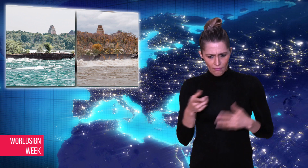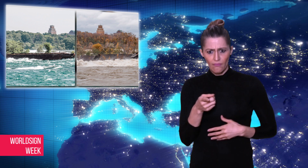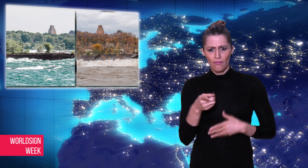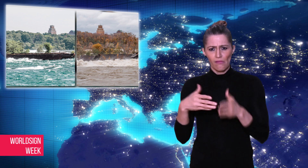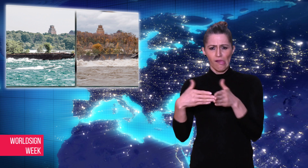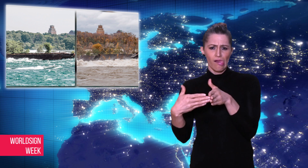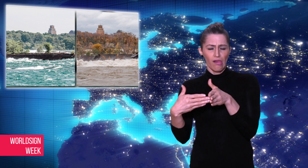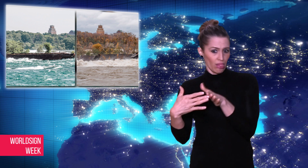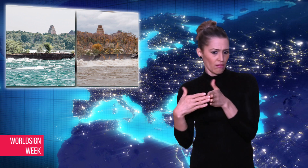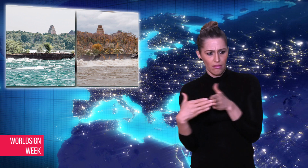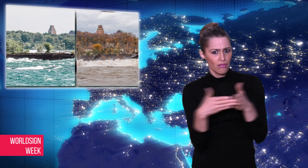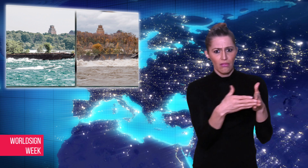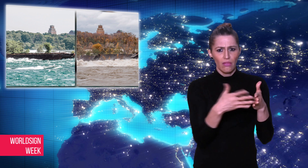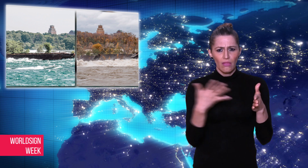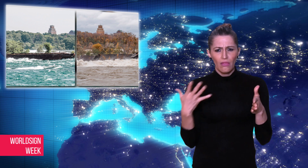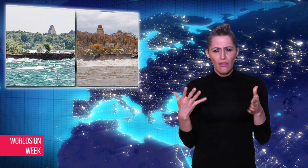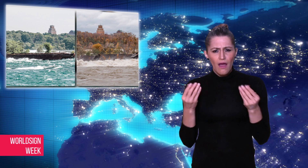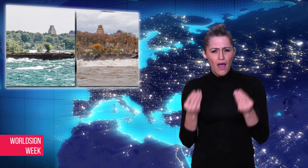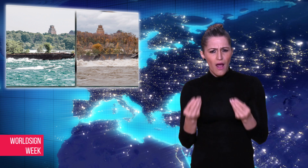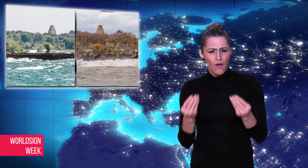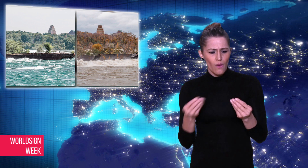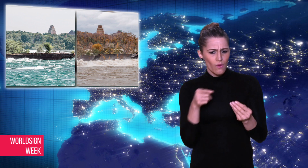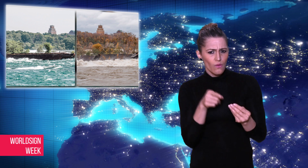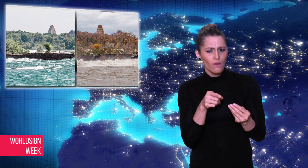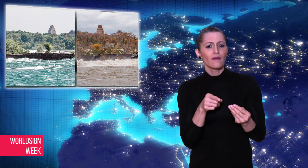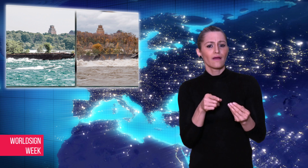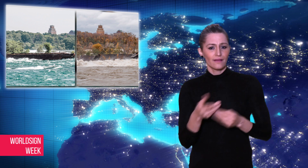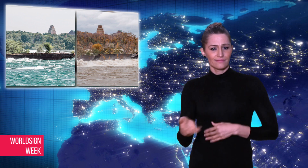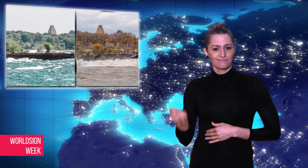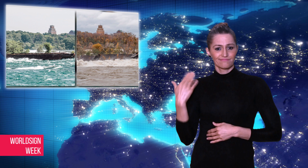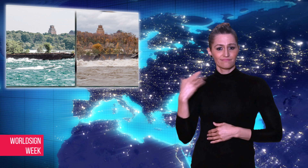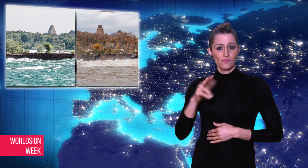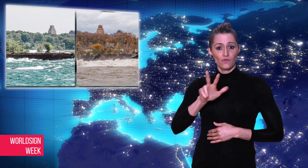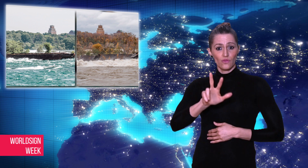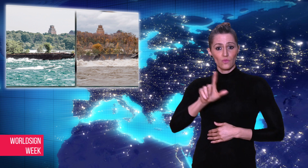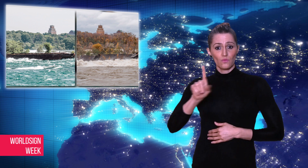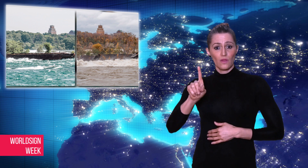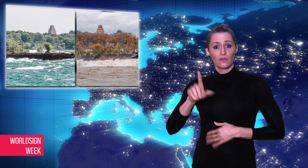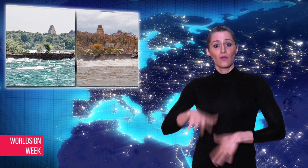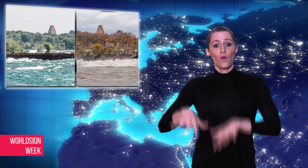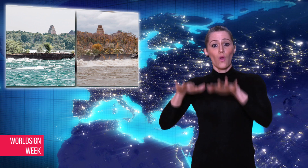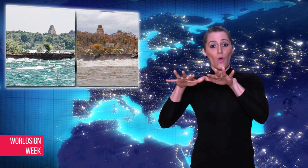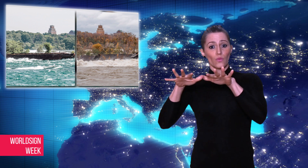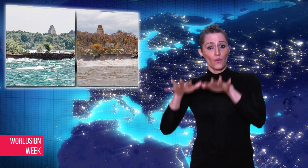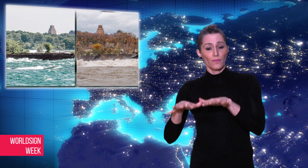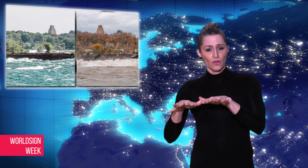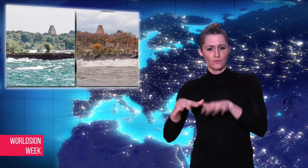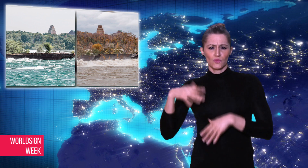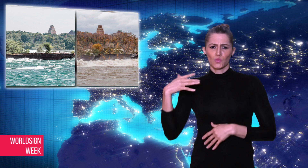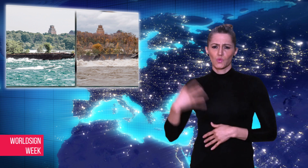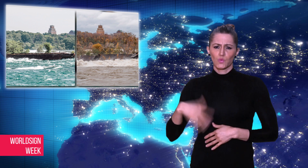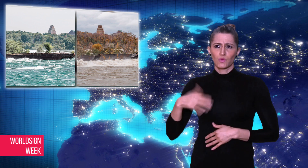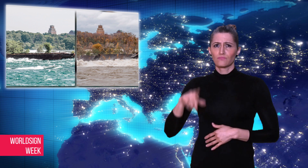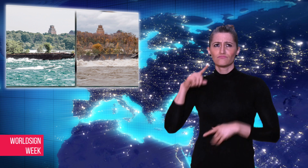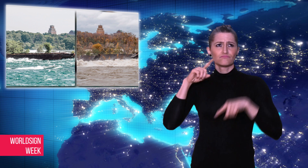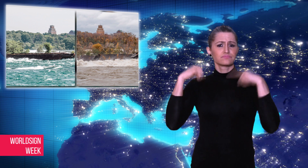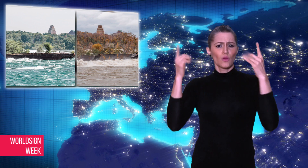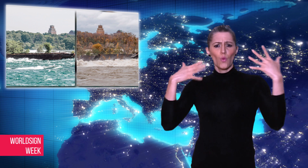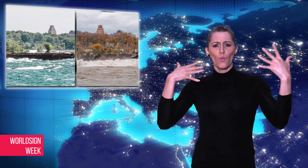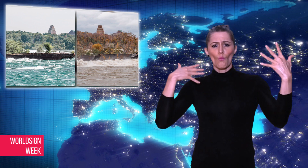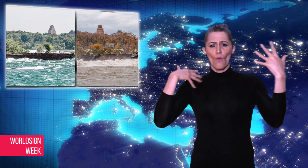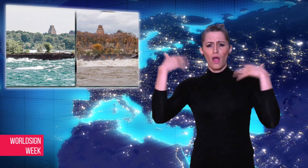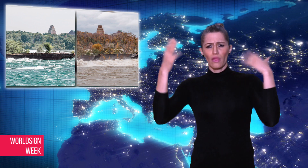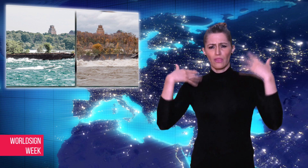Last October 31, severe weather conditions with